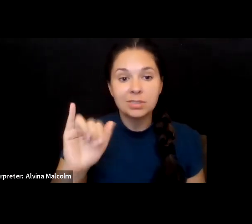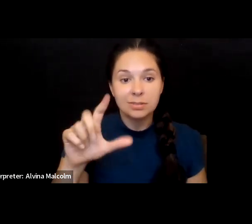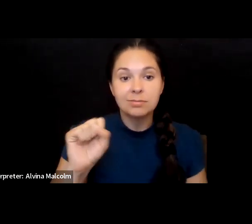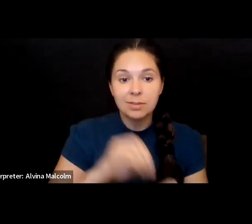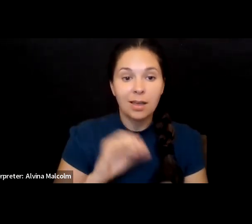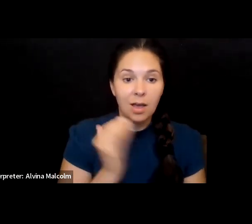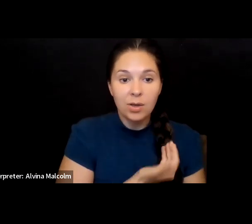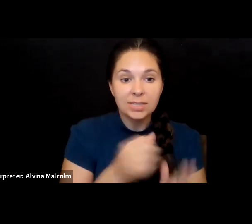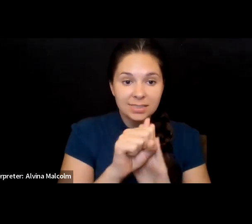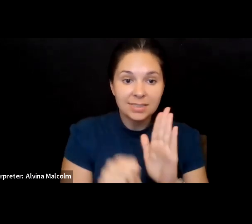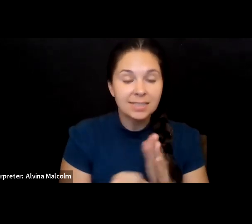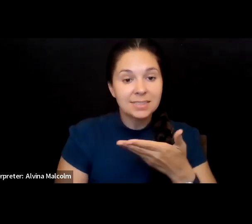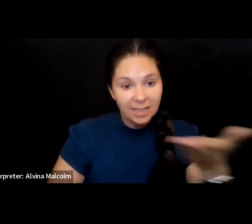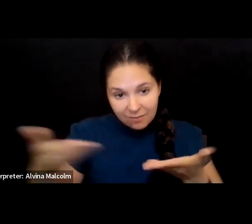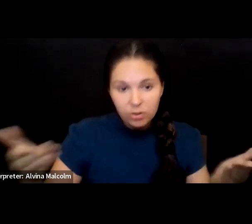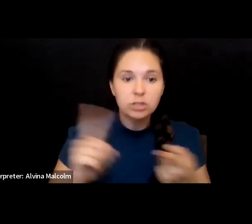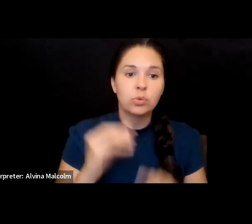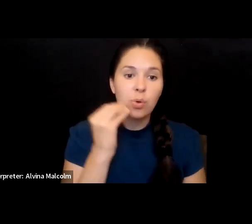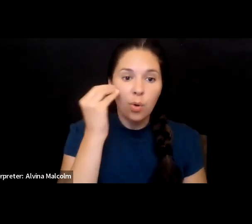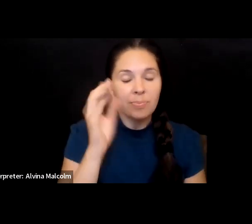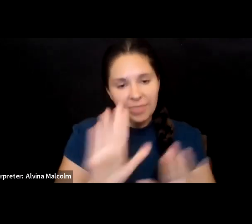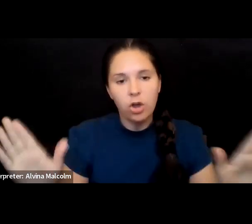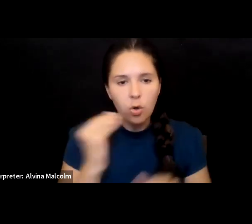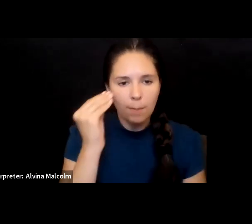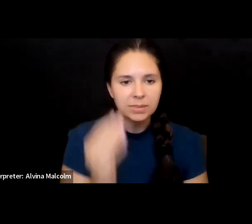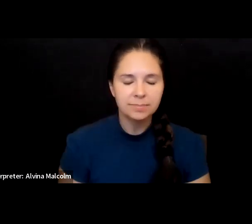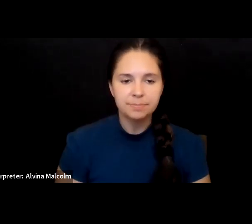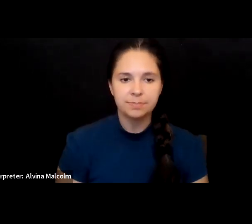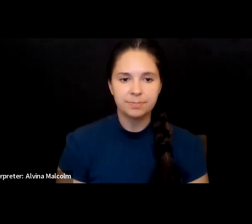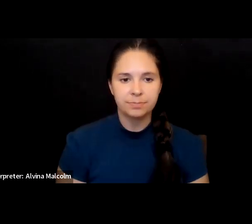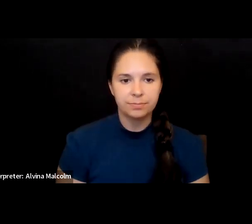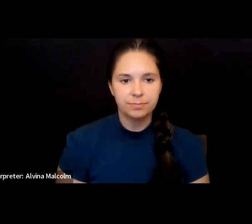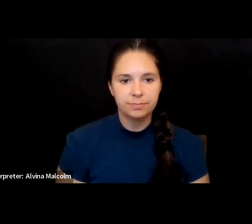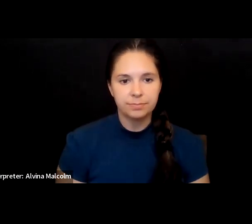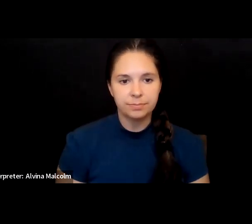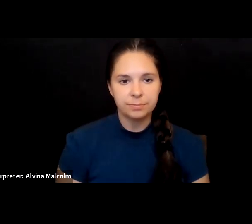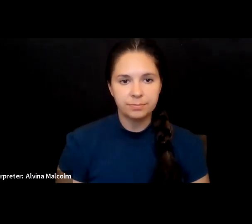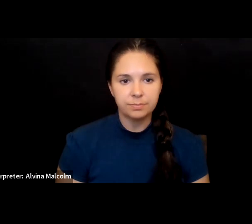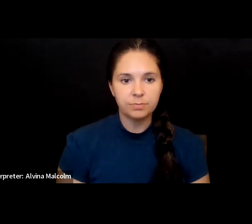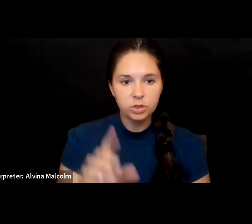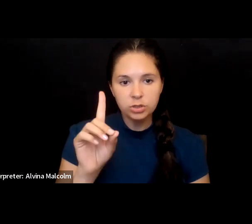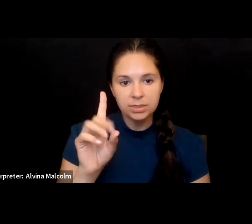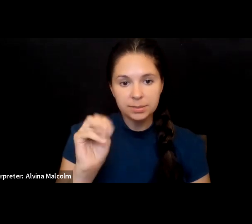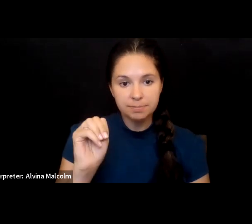important, and so there was over 23,000 pounds of food delivered to CILs in our